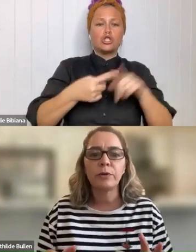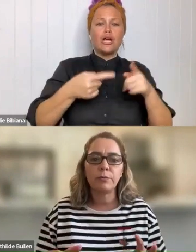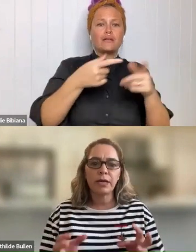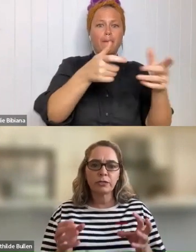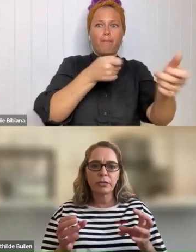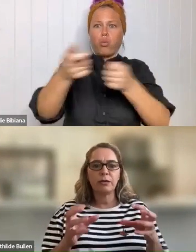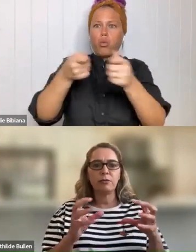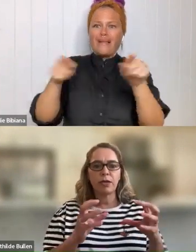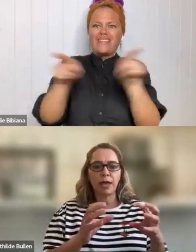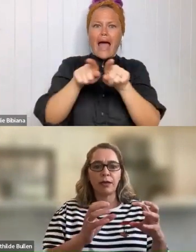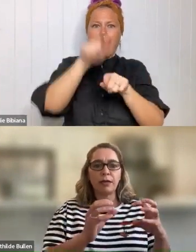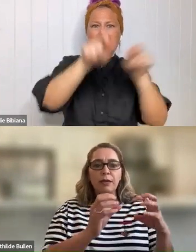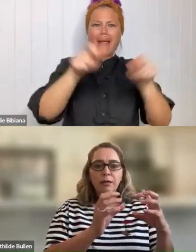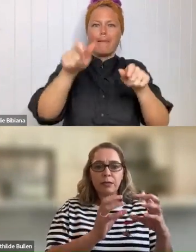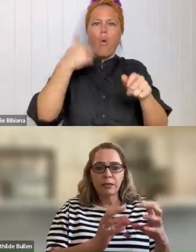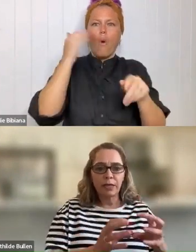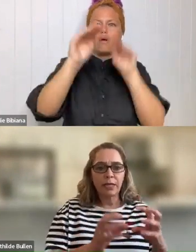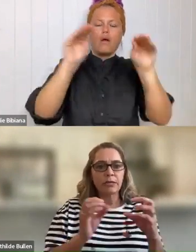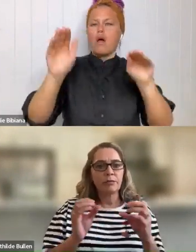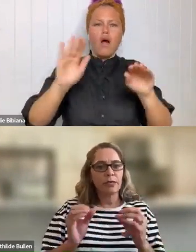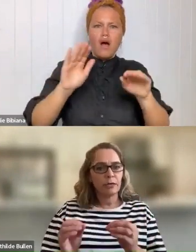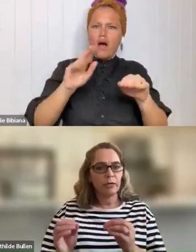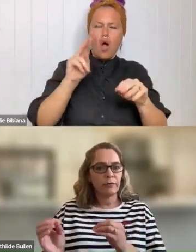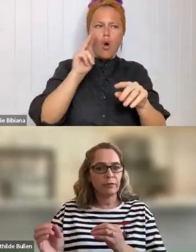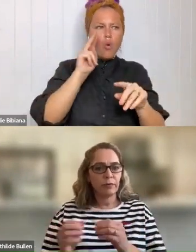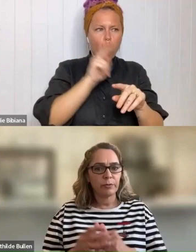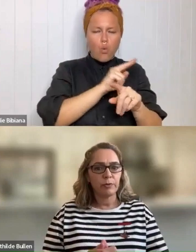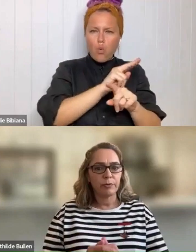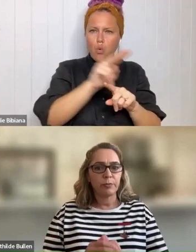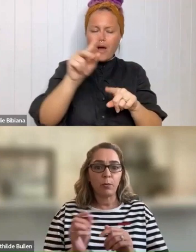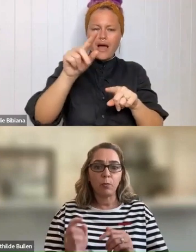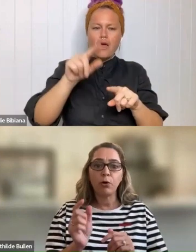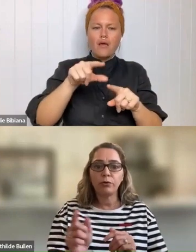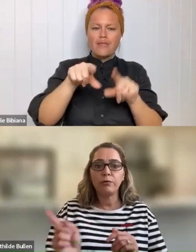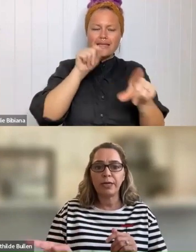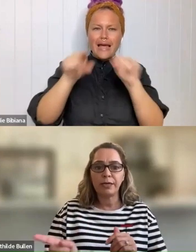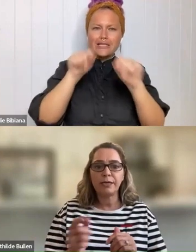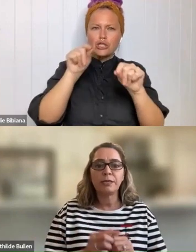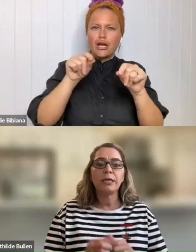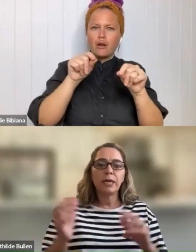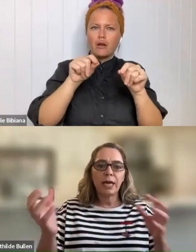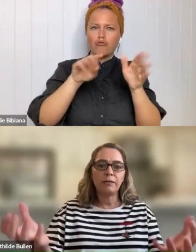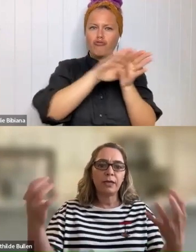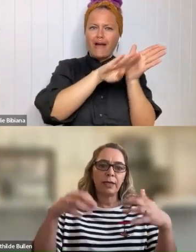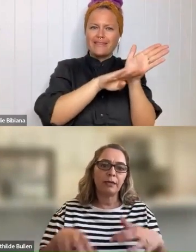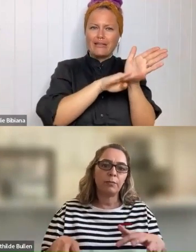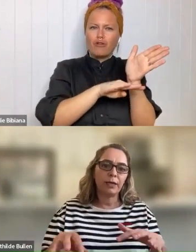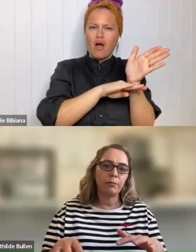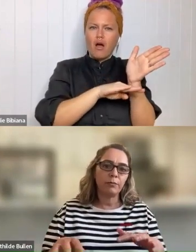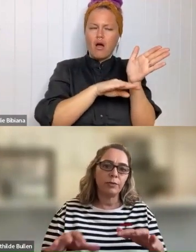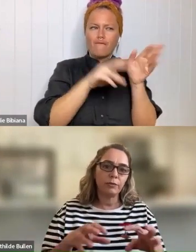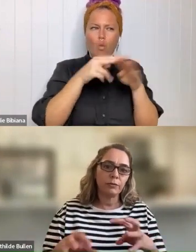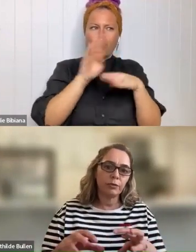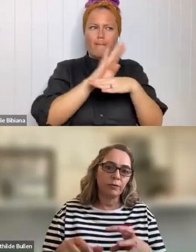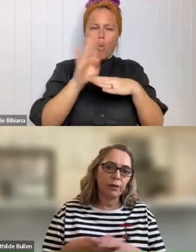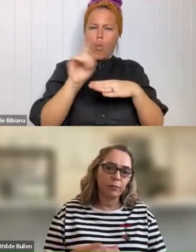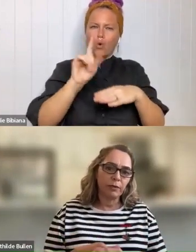on, but actually looking at the selection criteria for those boards about what you need, and then getting people to fit with